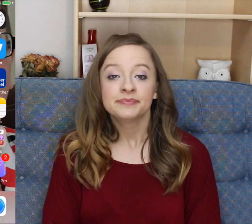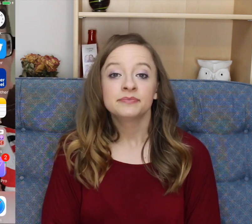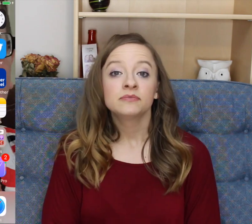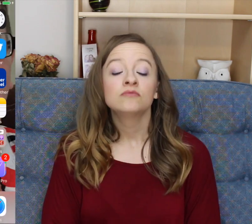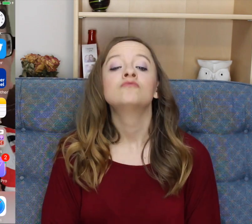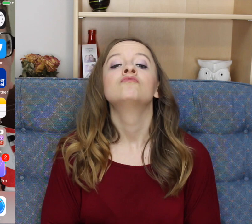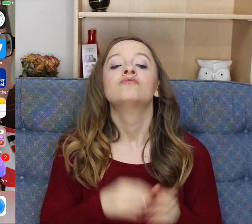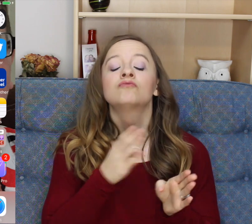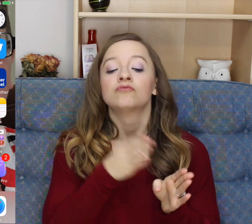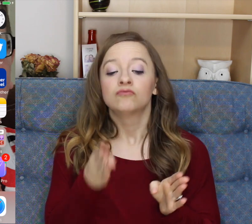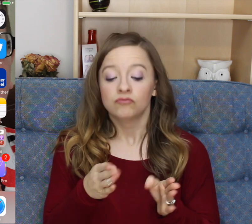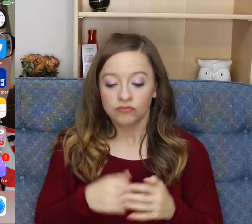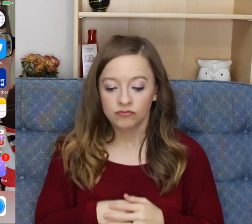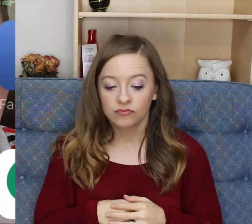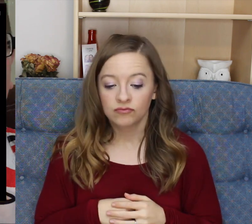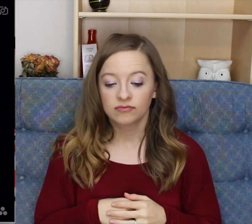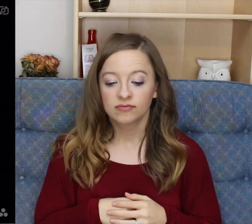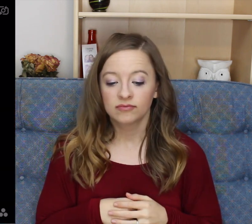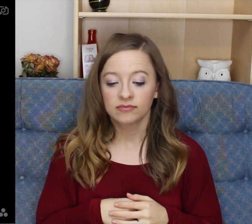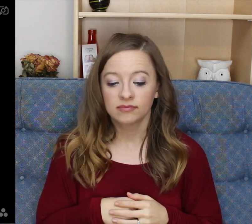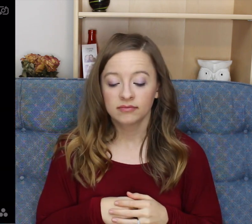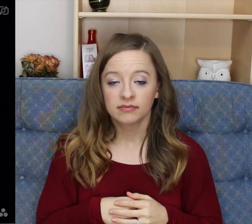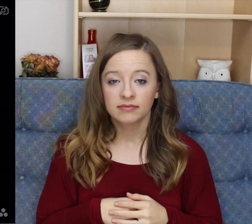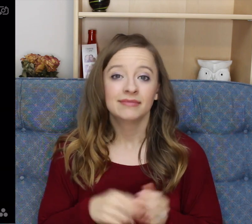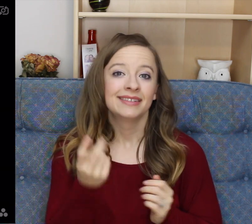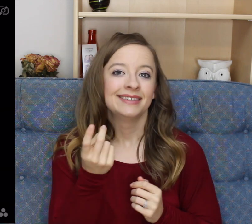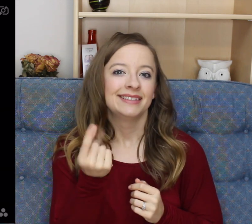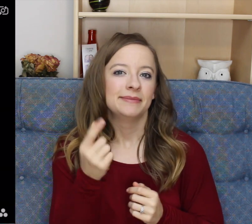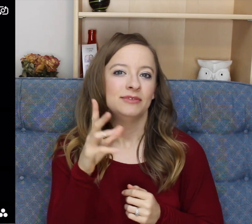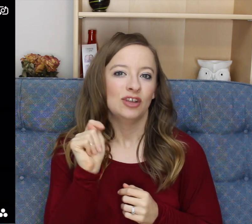After that is my SnapChat.